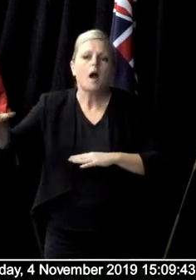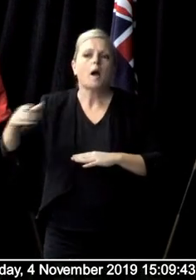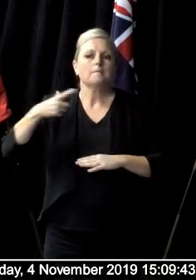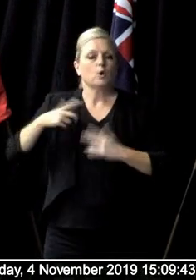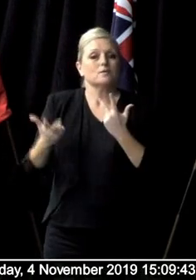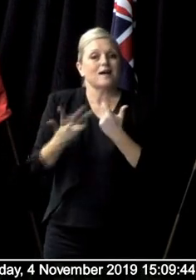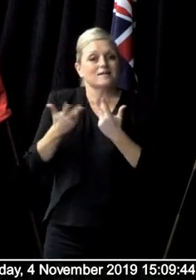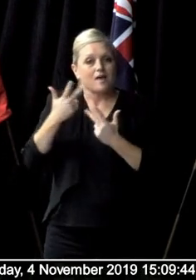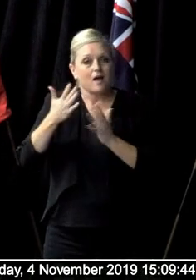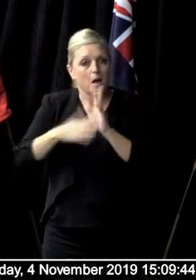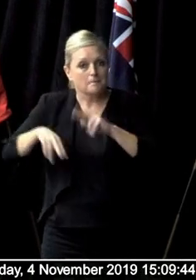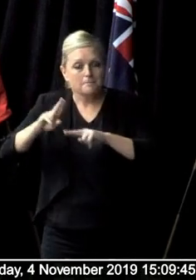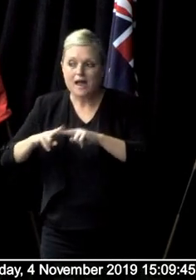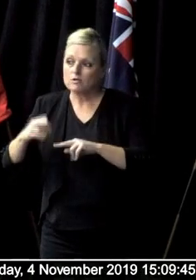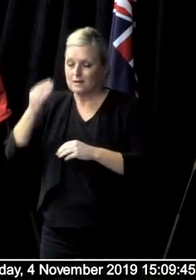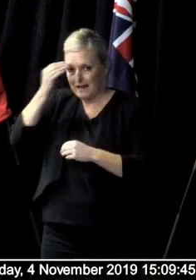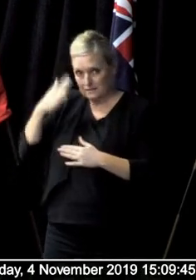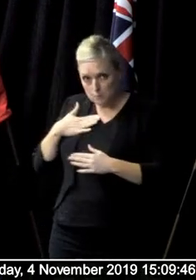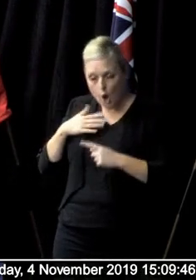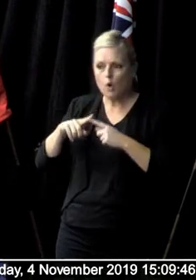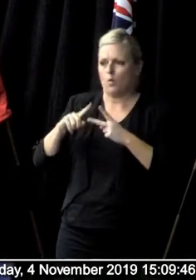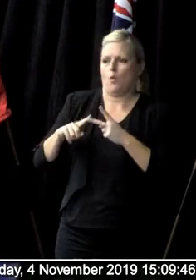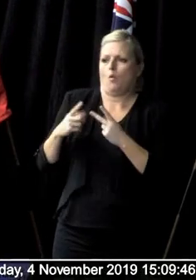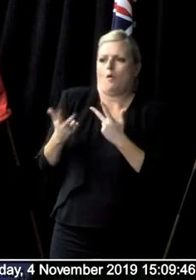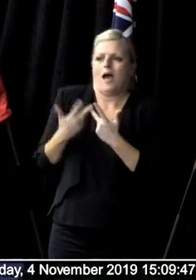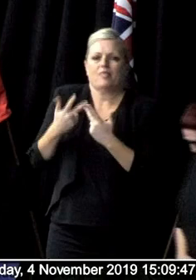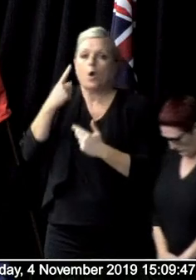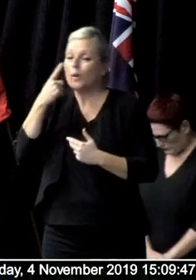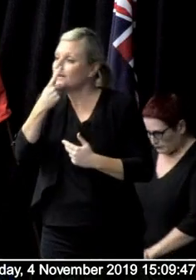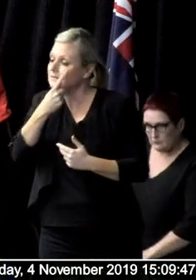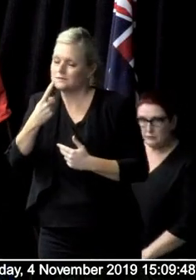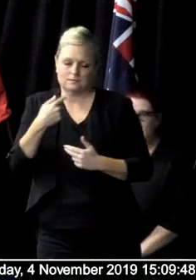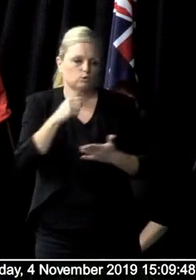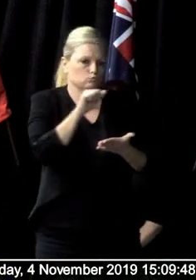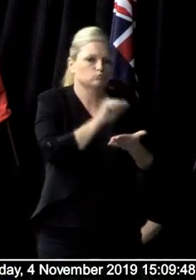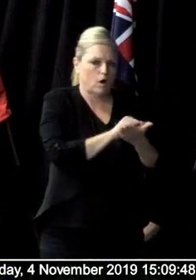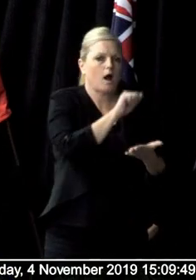at the school unexpectedly? That’s right. All right. I will come back to you again, Dr Bridle, in case you’ve got anything to add.